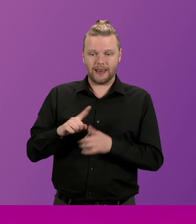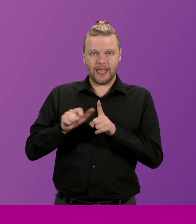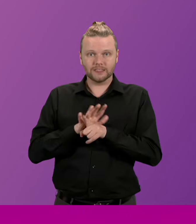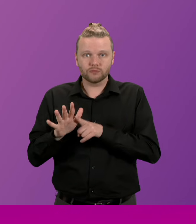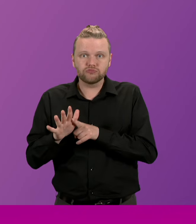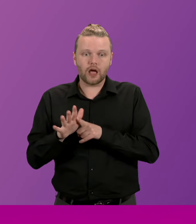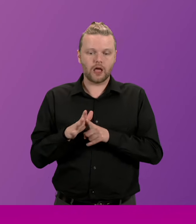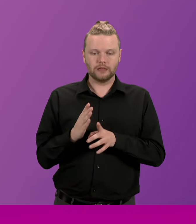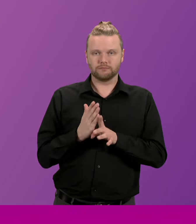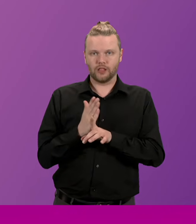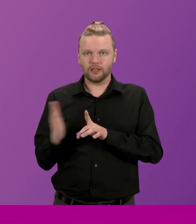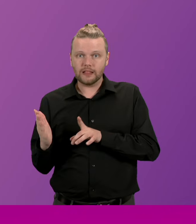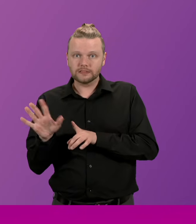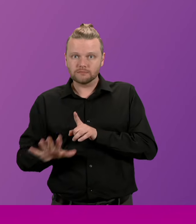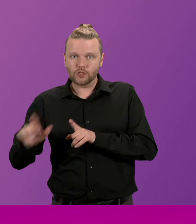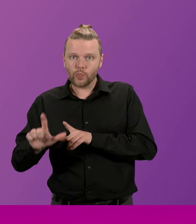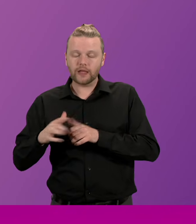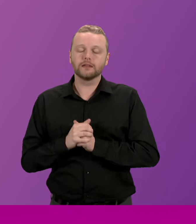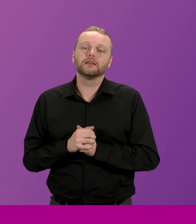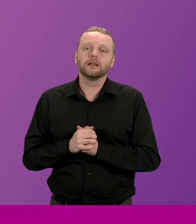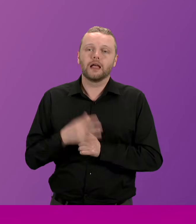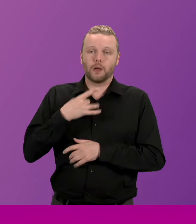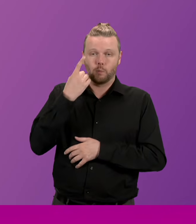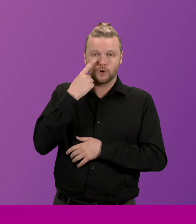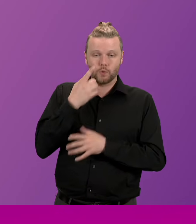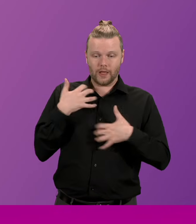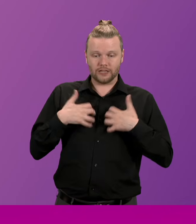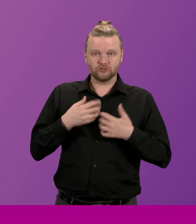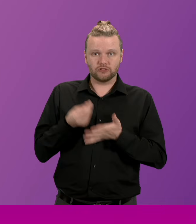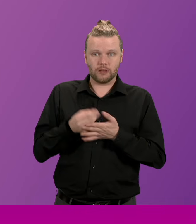the increasing cost of living and high interest rates will further squeeze renters, who are